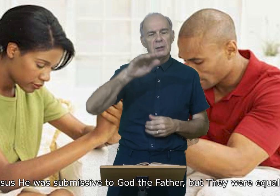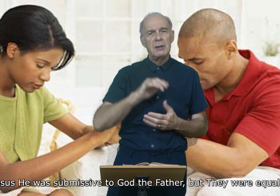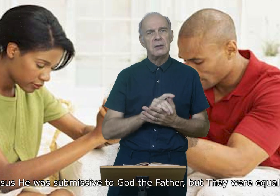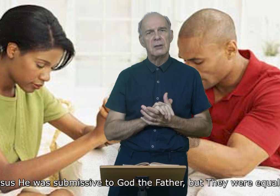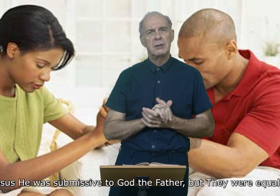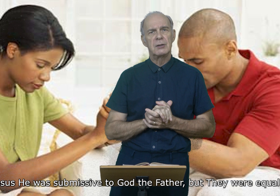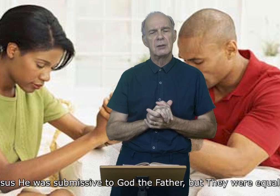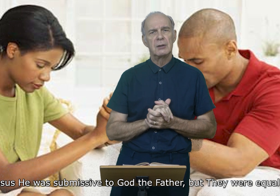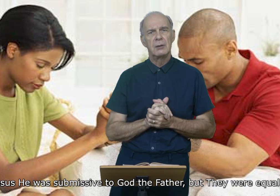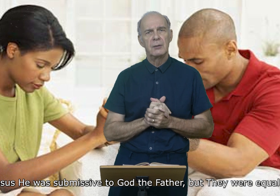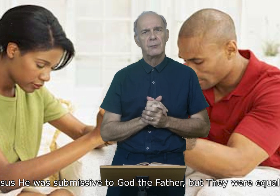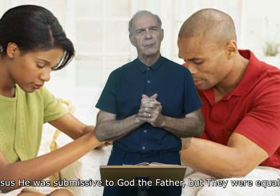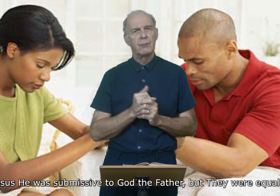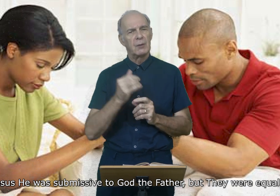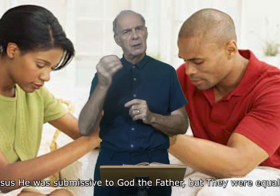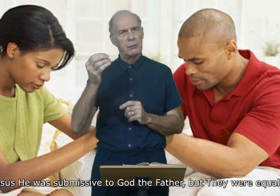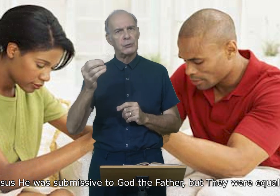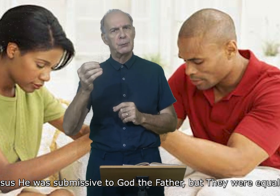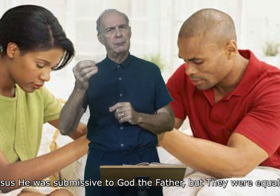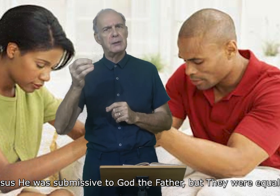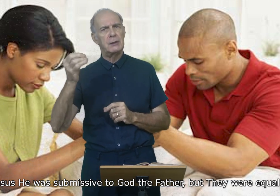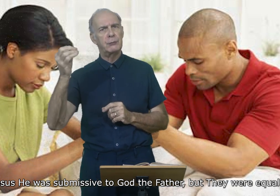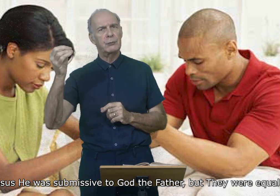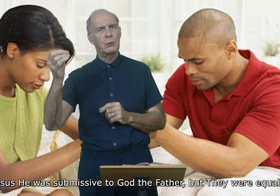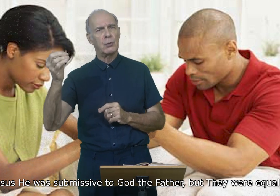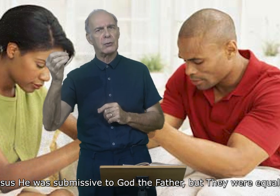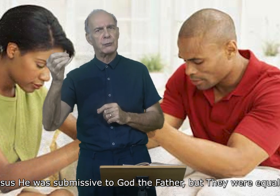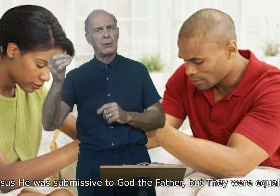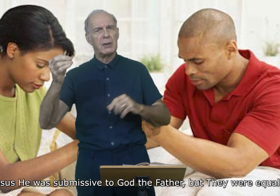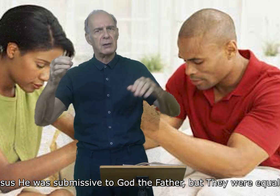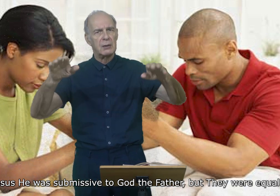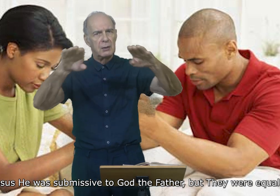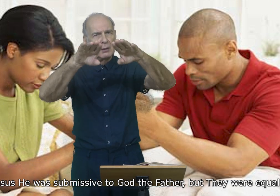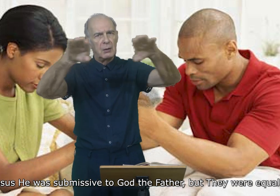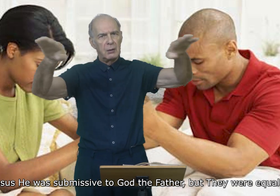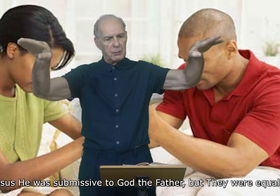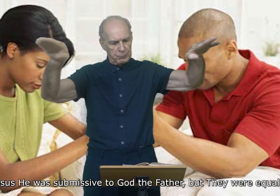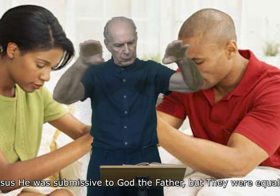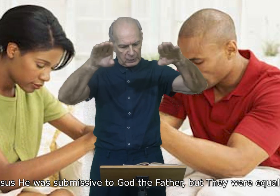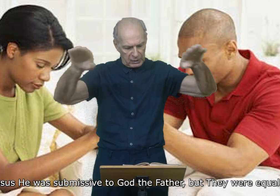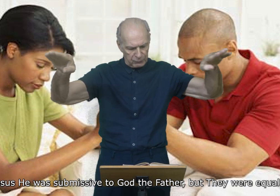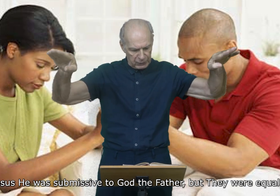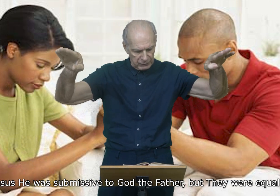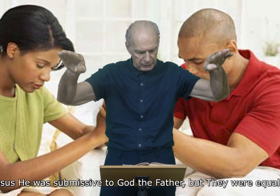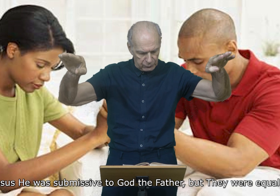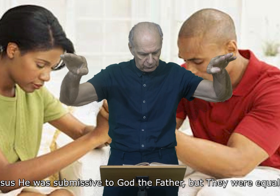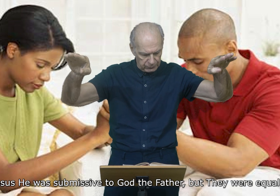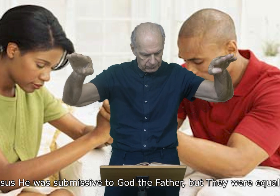Jesus He was submissive to God the Father, but They were equal.